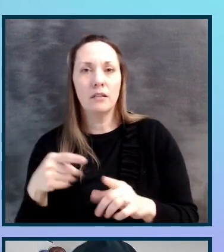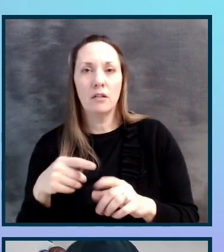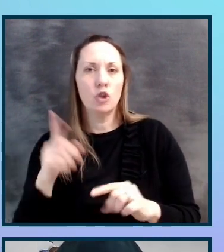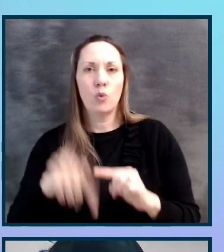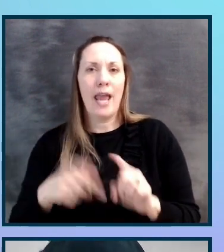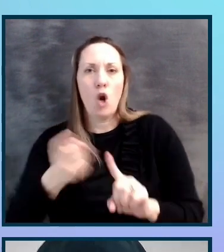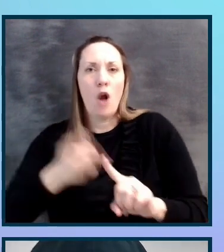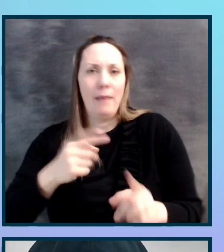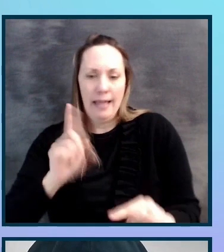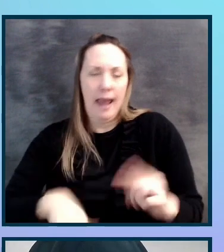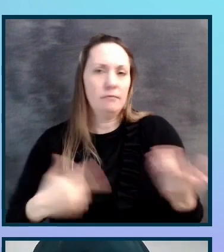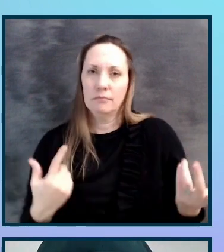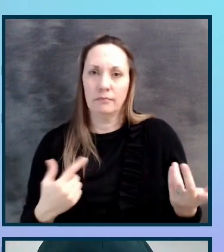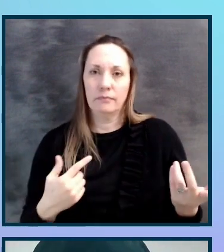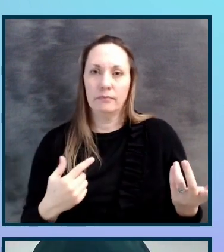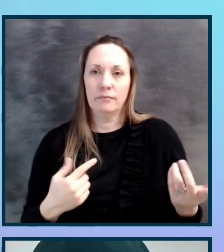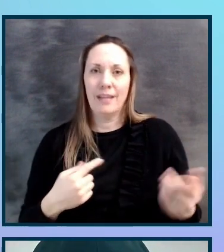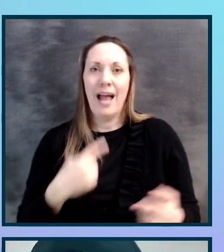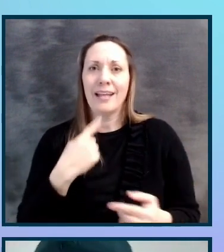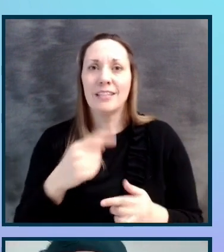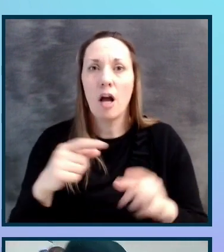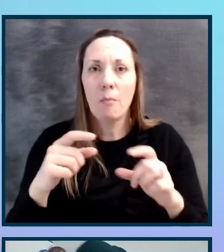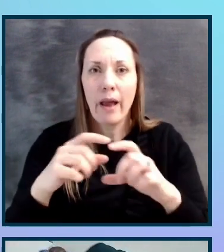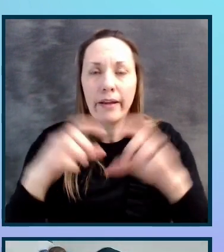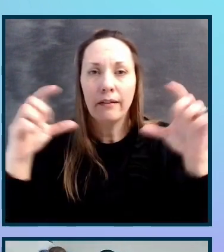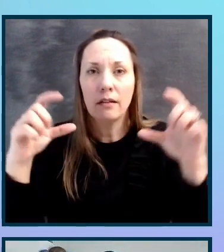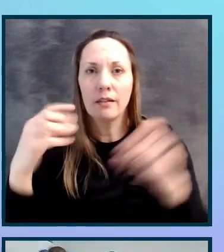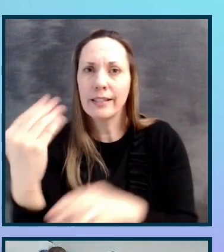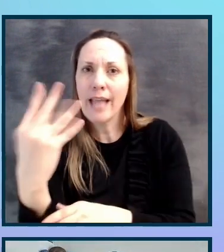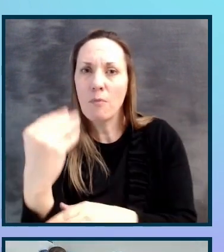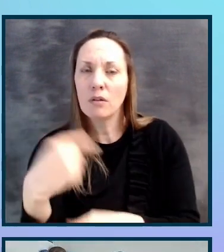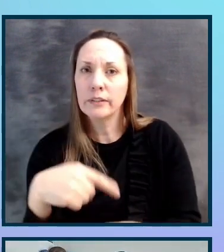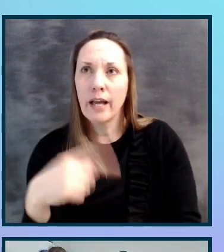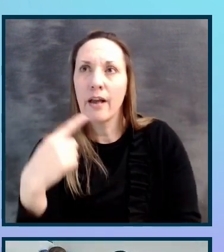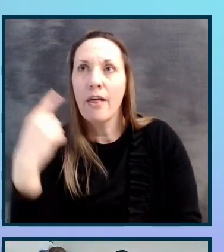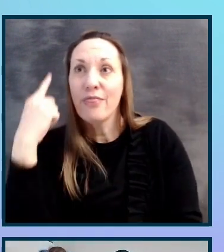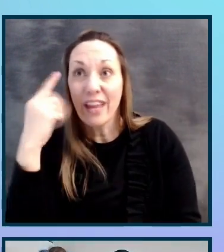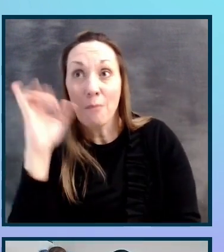I'm gonna lean to my camera and say, think about that. All the things you talked about at Axe-con